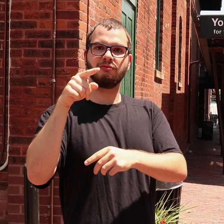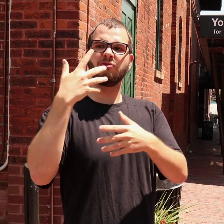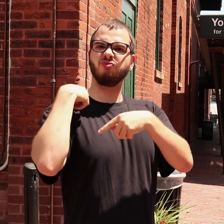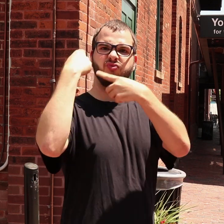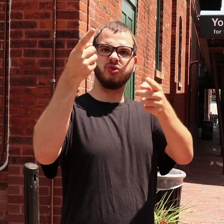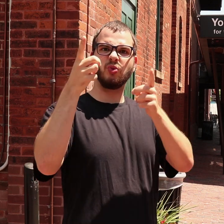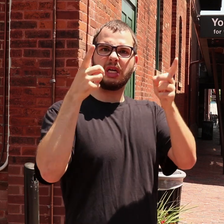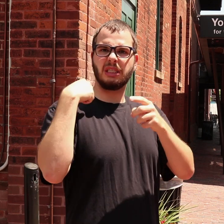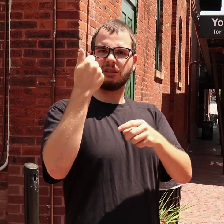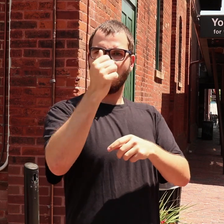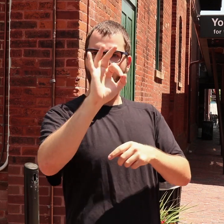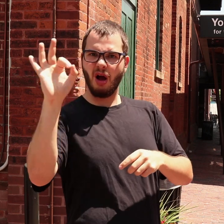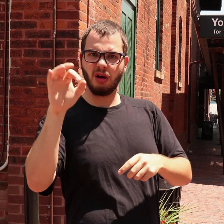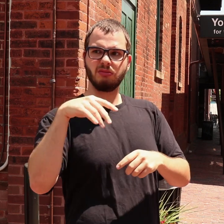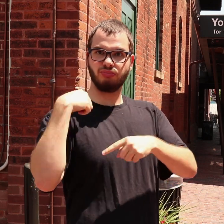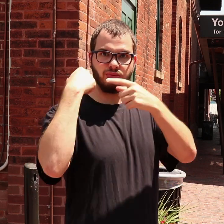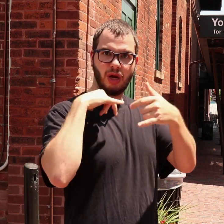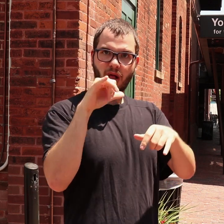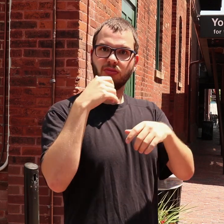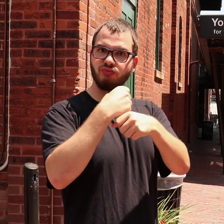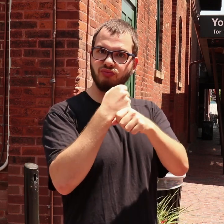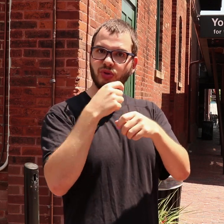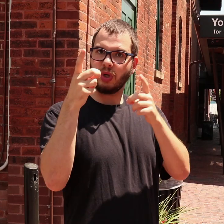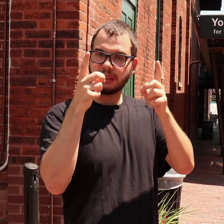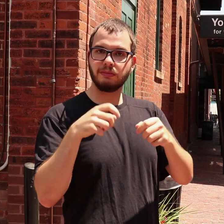She has been directing since 1999;